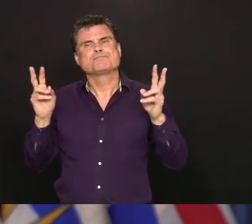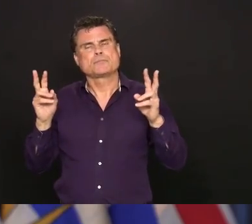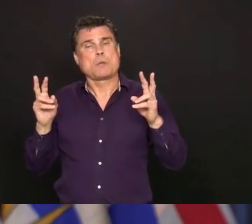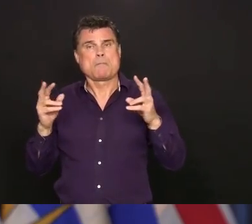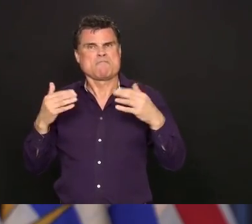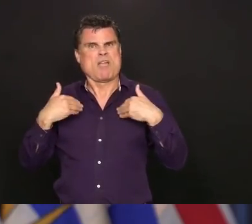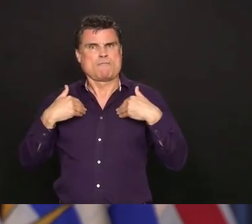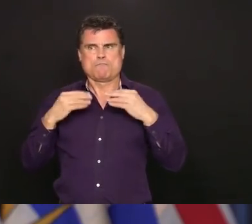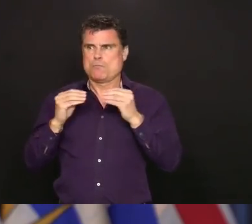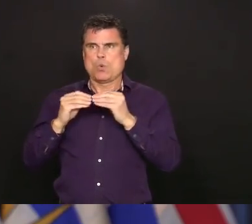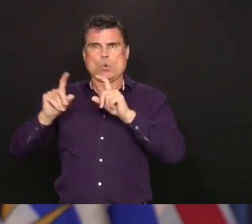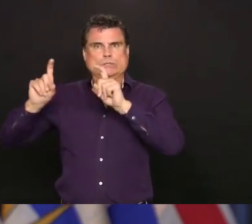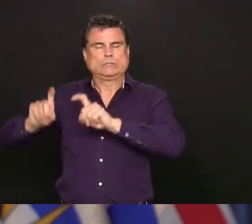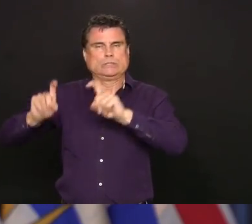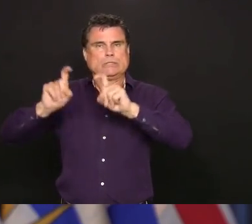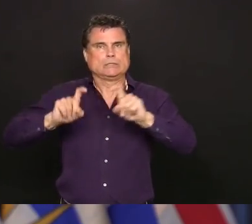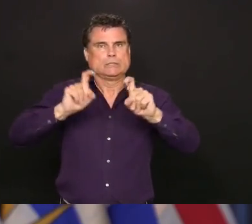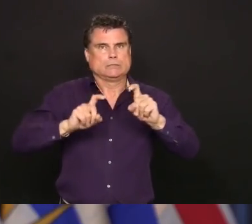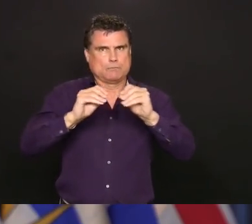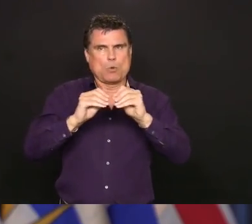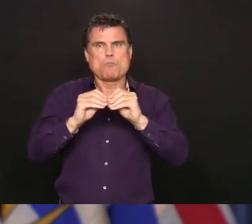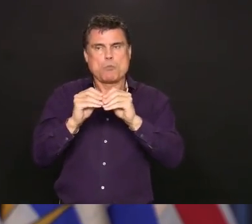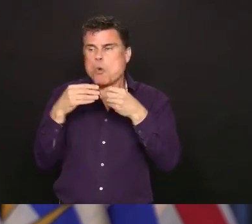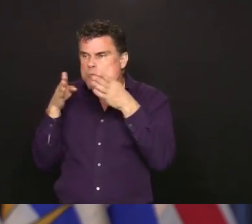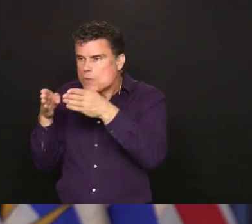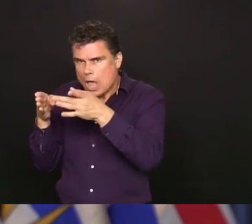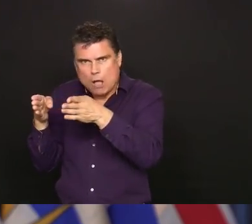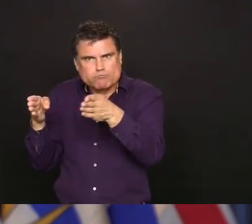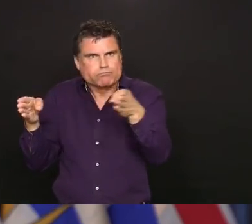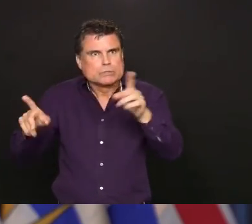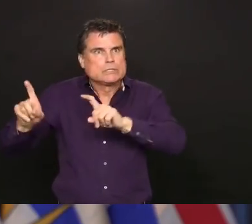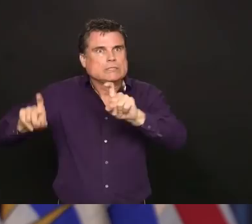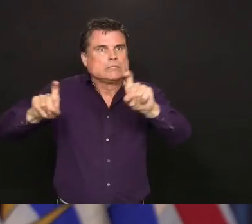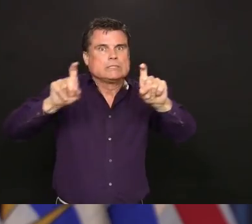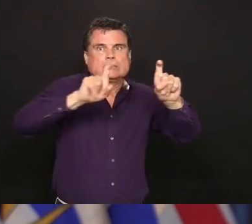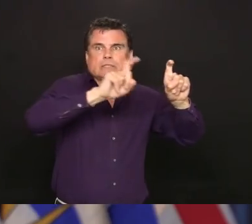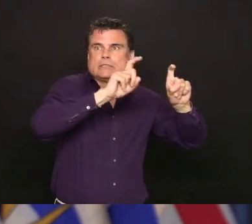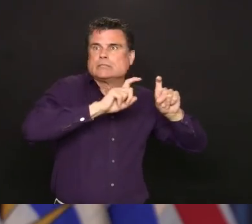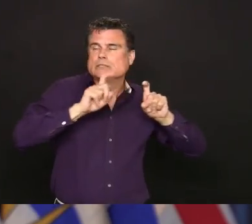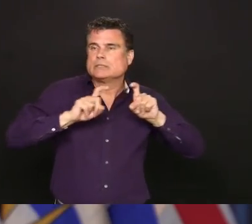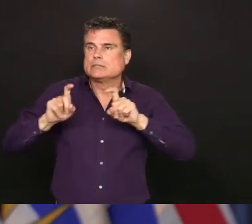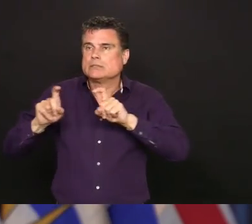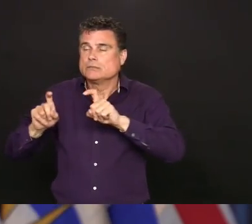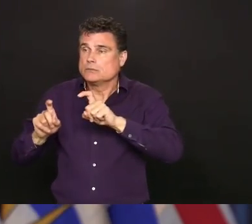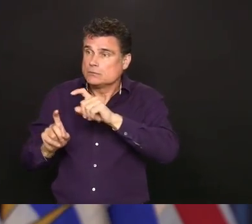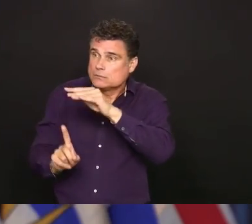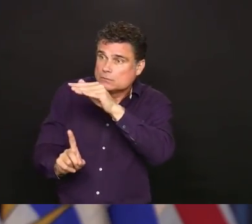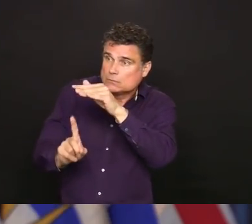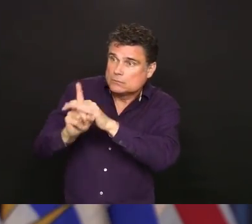It's sort of like what we did at the beginning of the outbreak, but this time we're going back